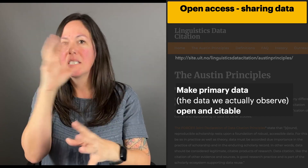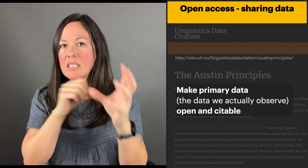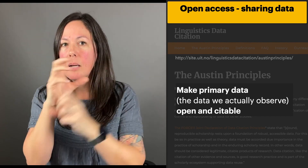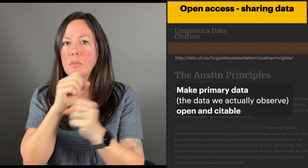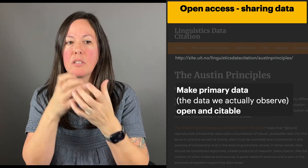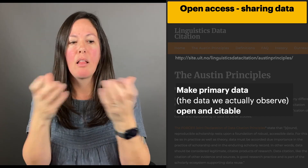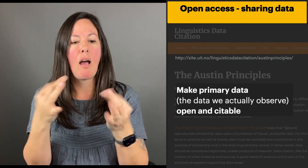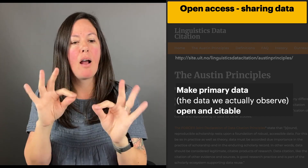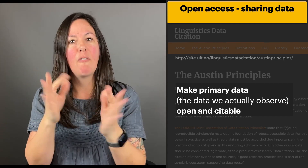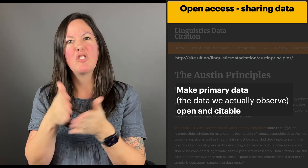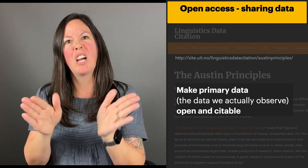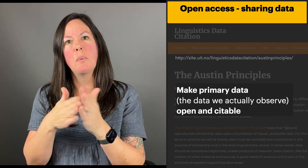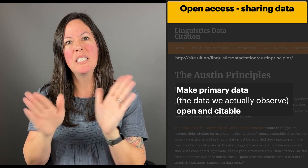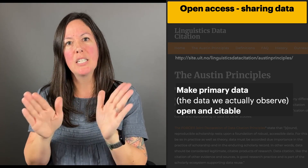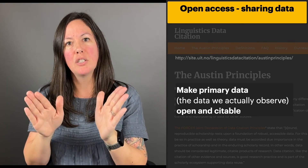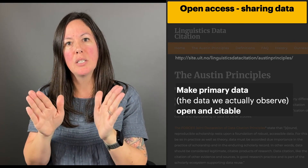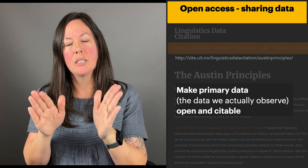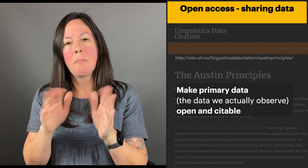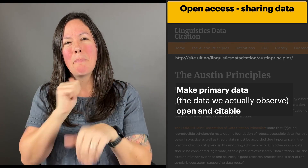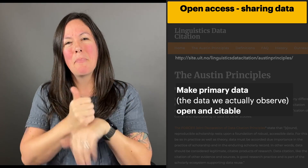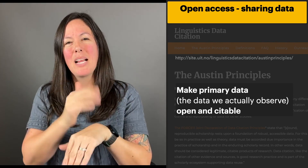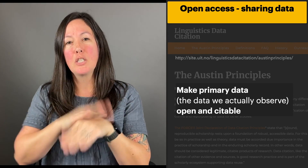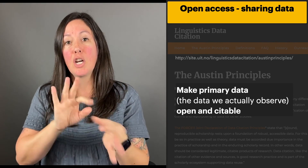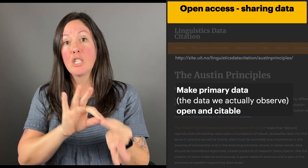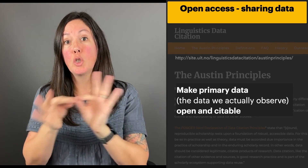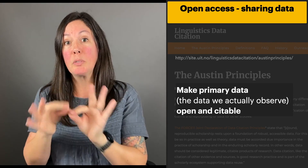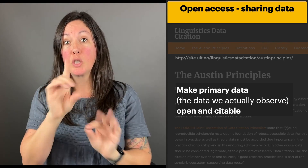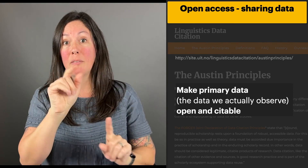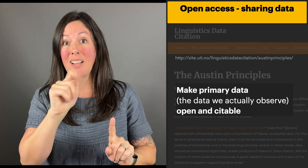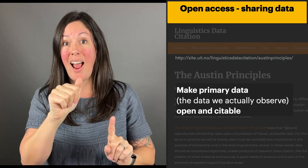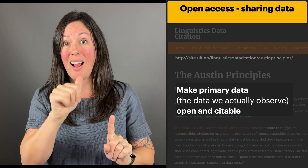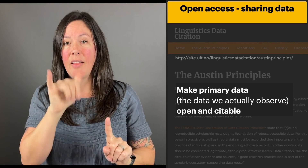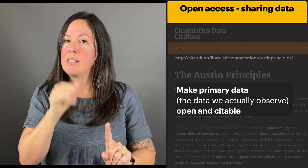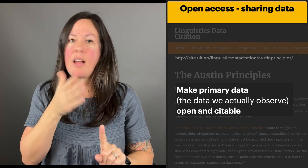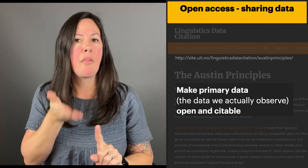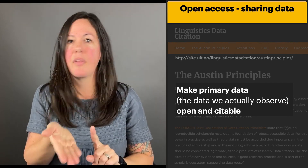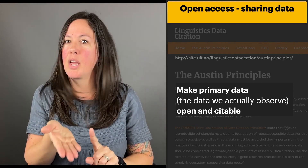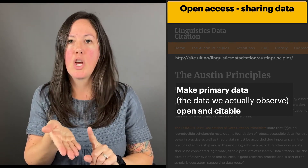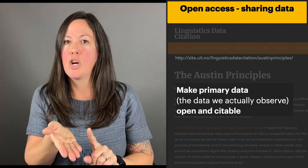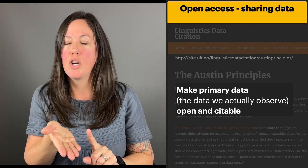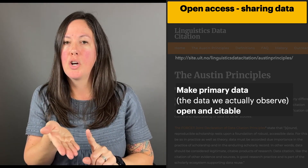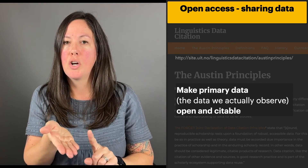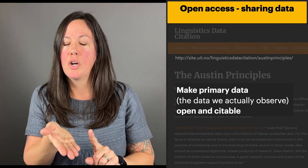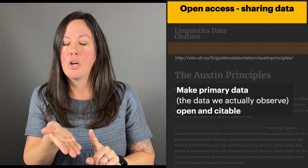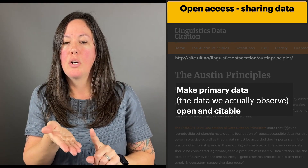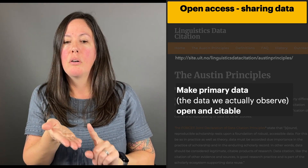lot of linguistics work as you read textbooks as you read articles they'll make statements and